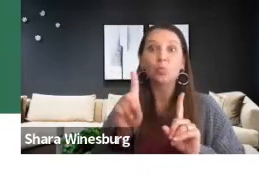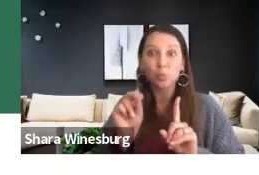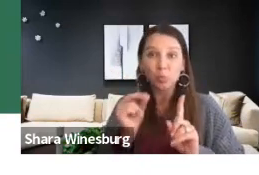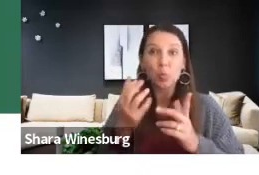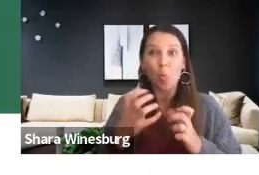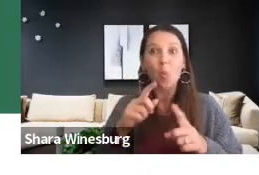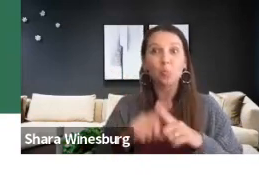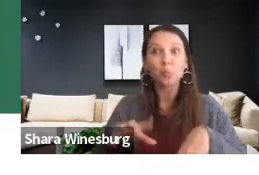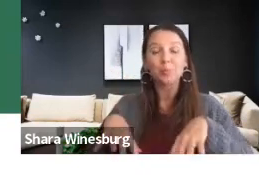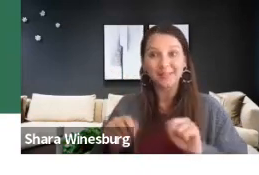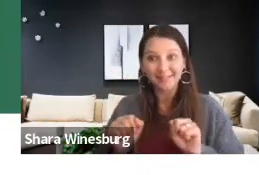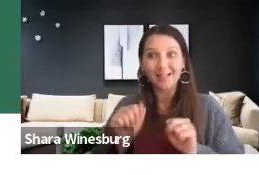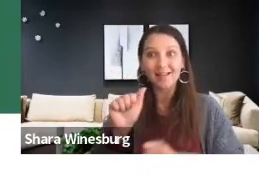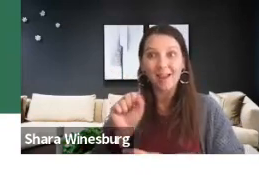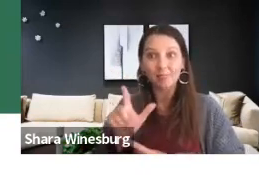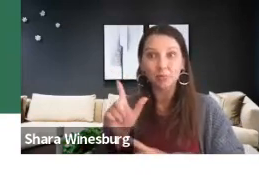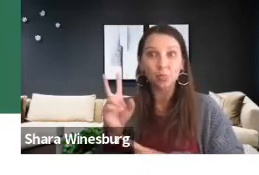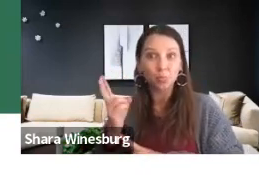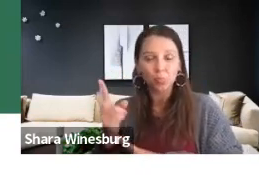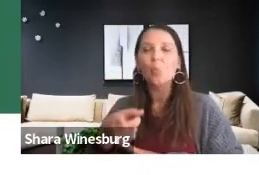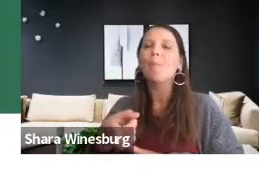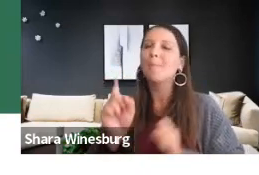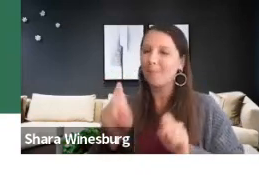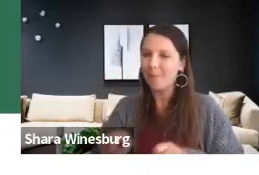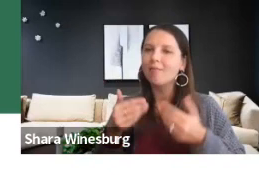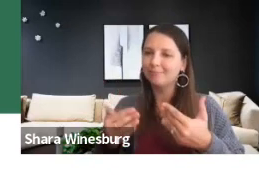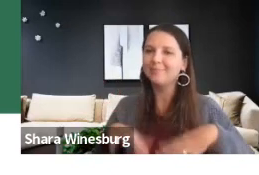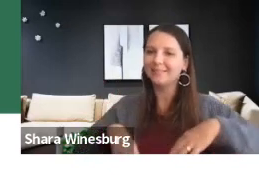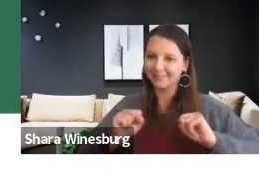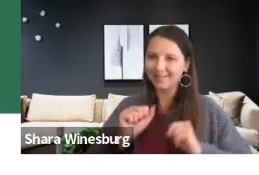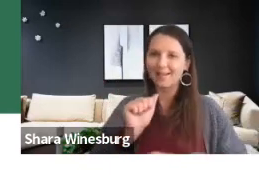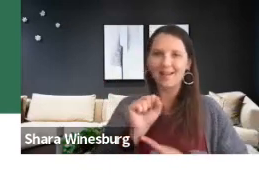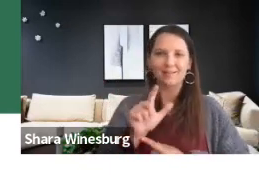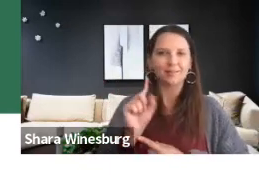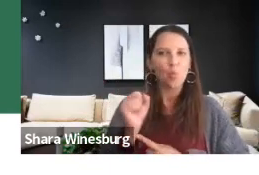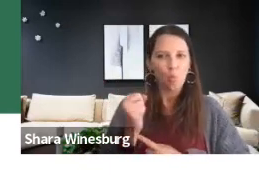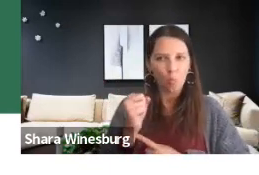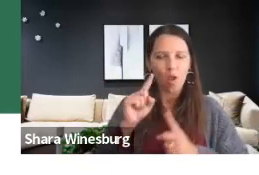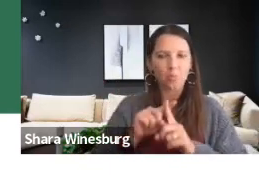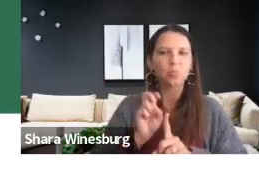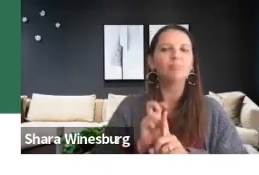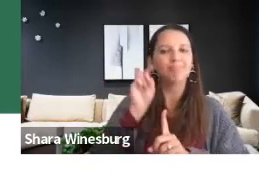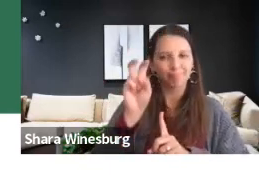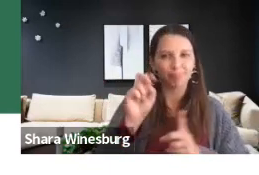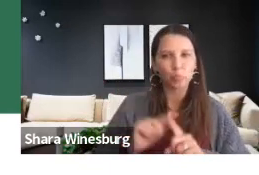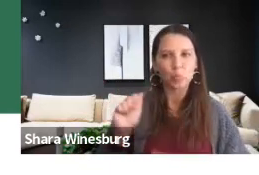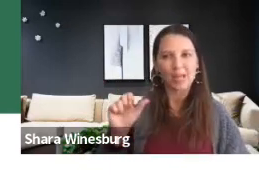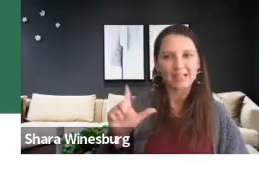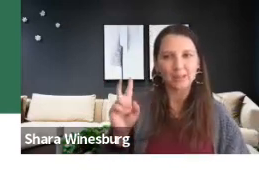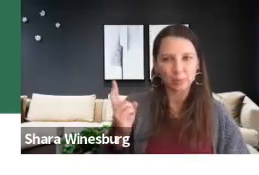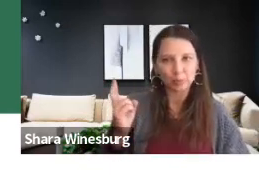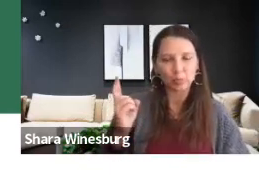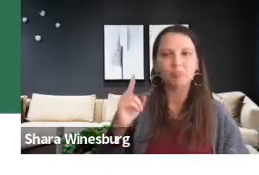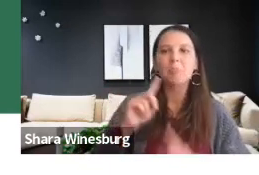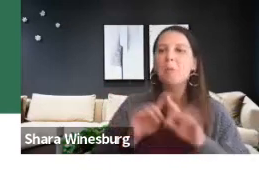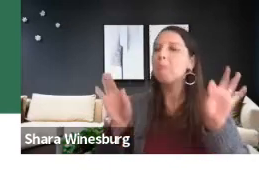but to enroll in ASL 2, you must complete ASL 1.